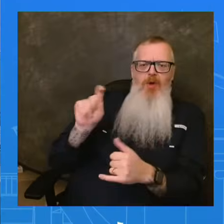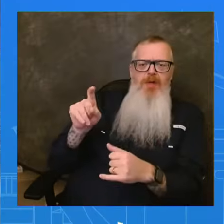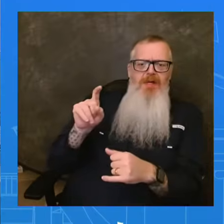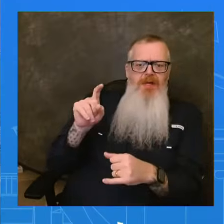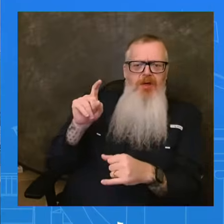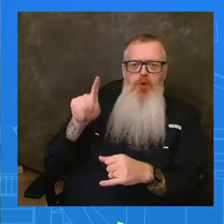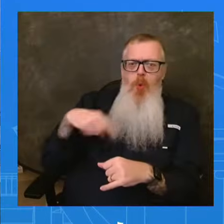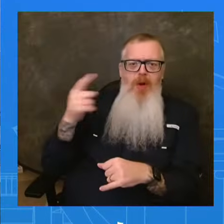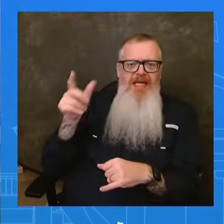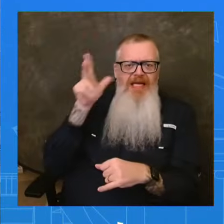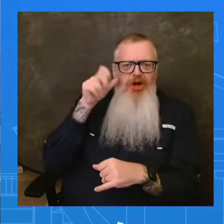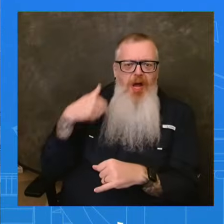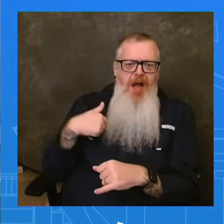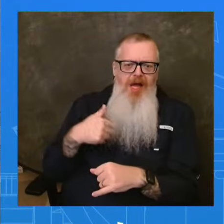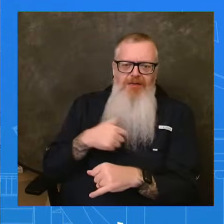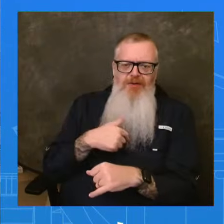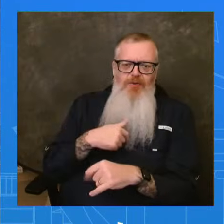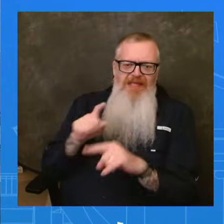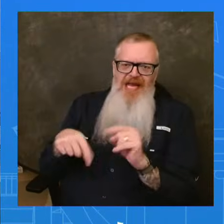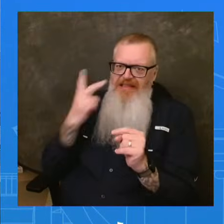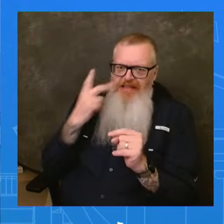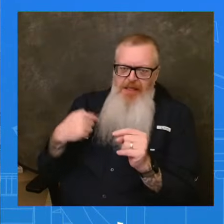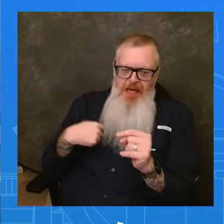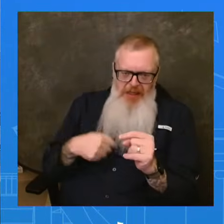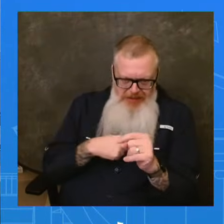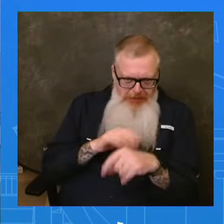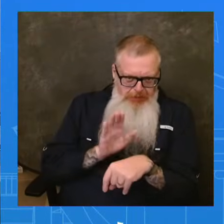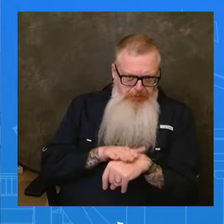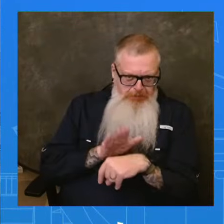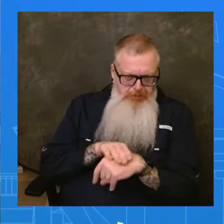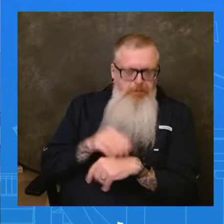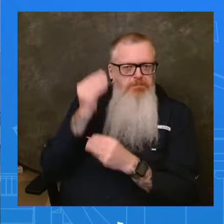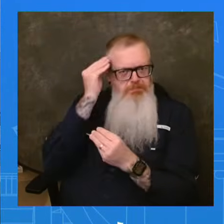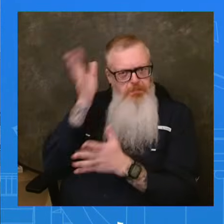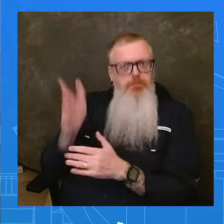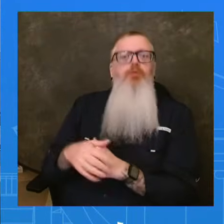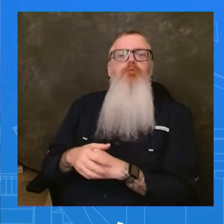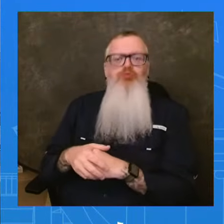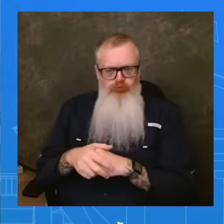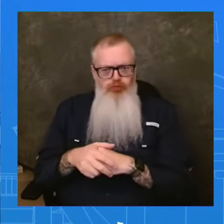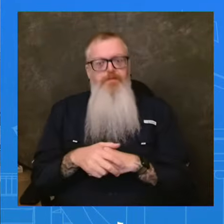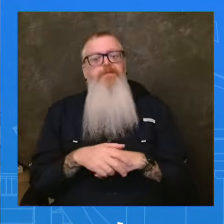The Press: Thank you. I appreciate you making this time. Do you have an estimate of the universe